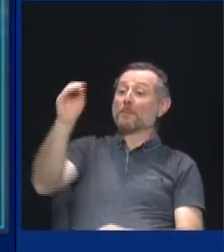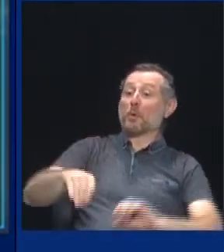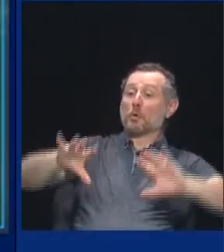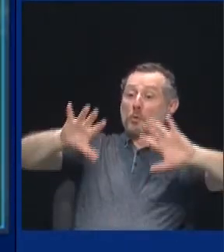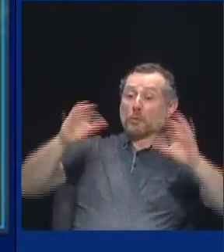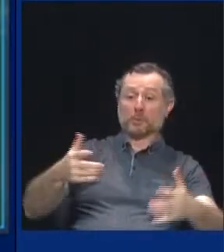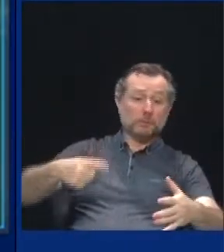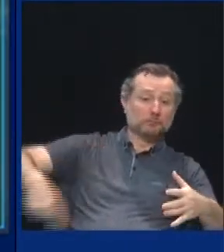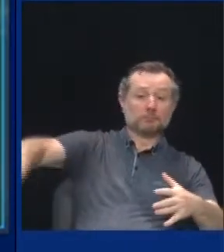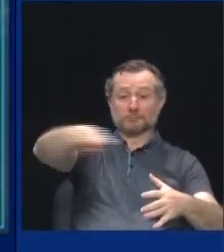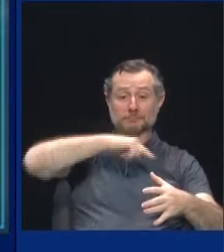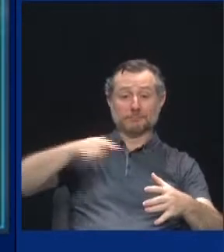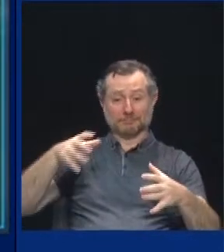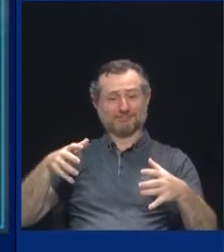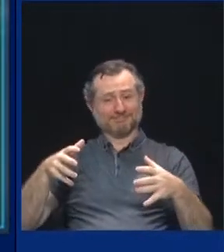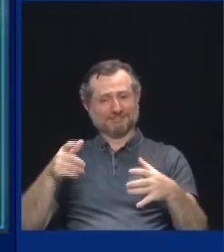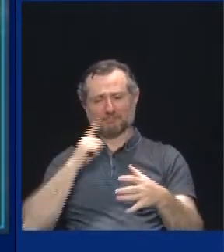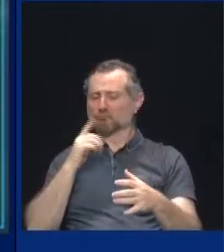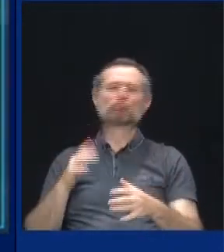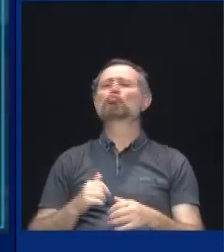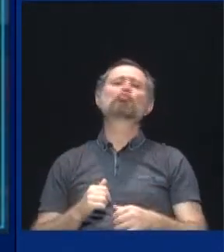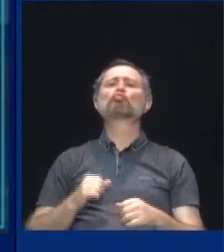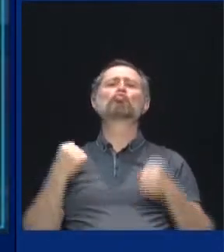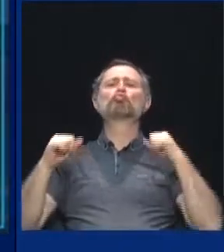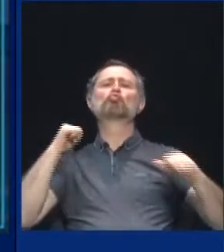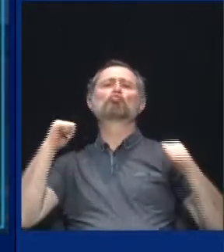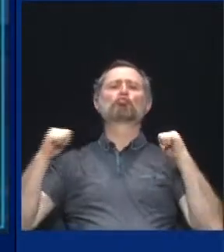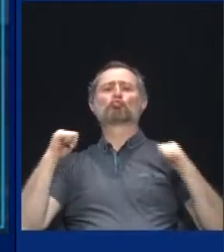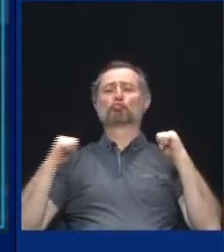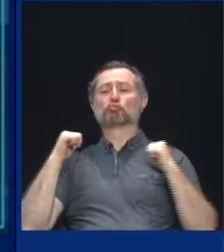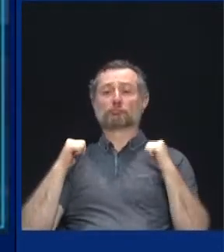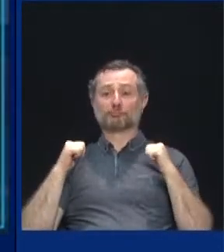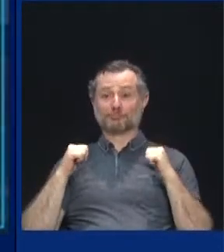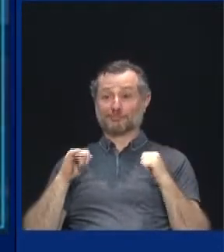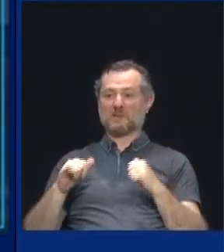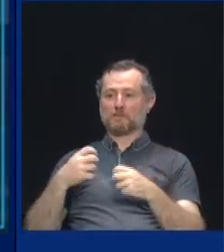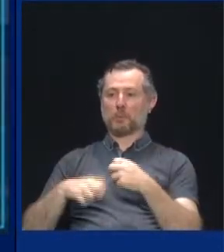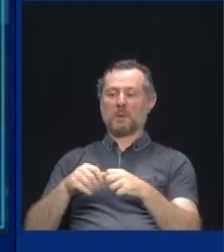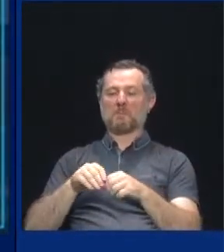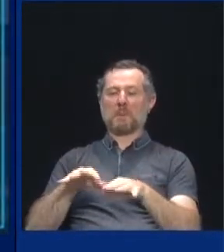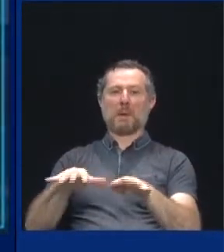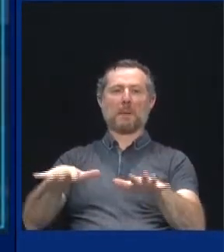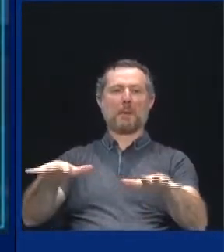PANDEMIC OF THE UNVACCINATED. A PANDEMIC OF THAT 25% OF THE